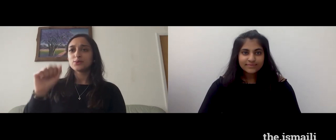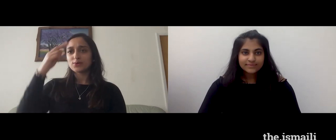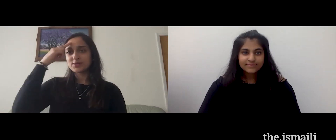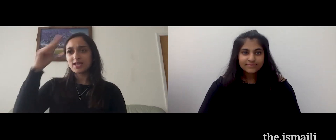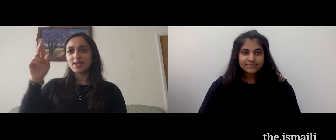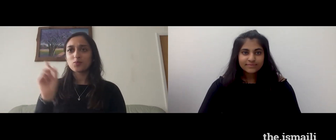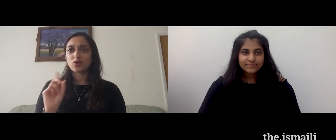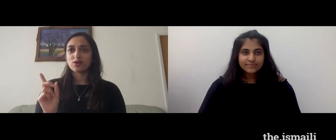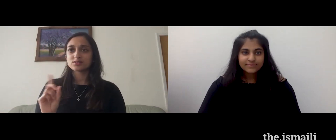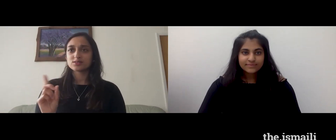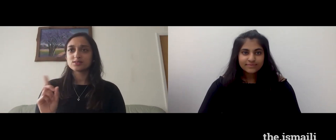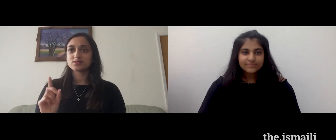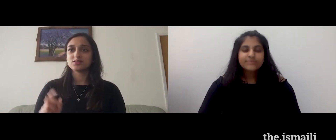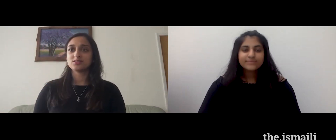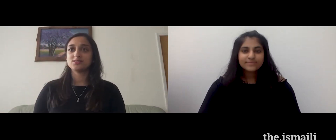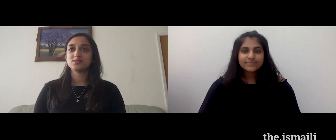“Your name what?”.